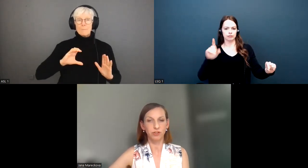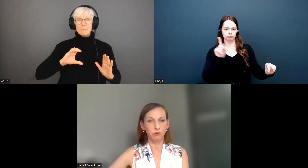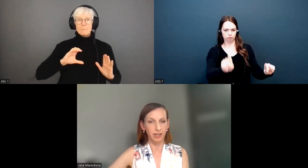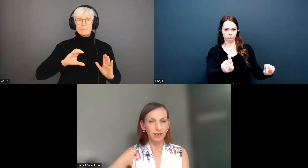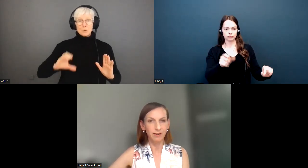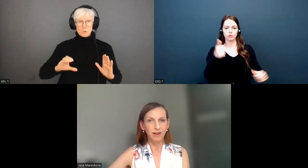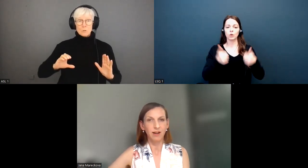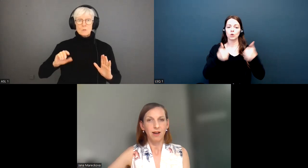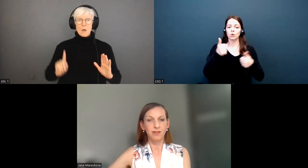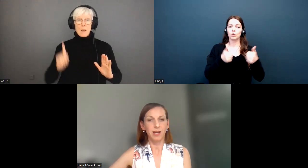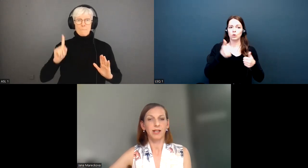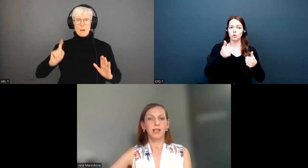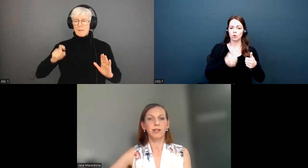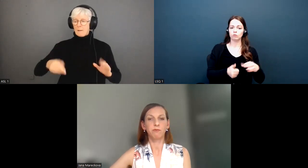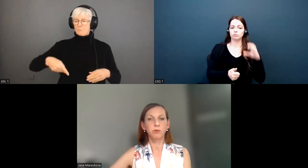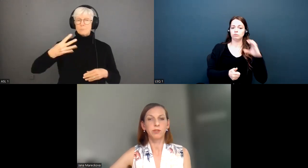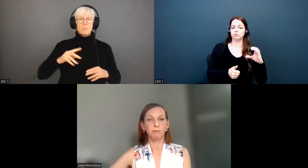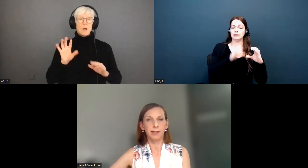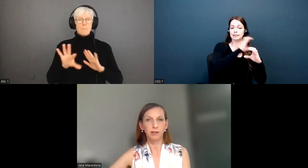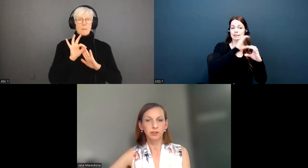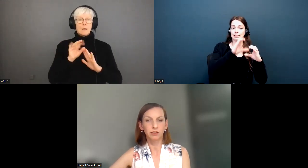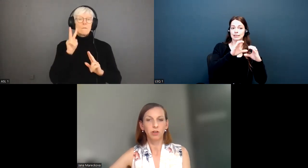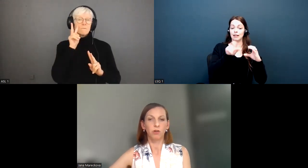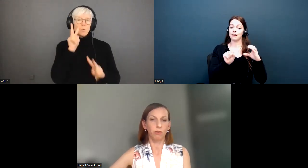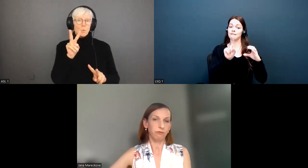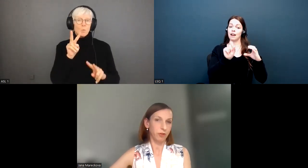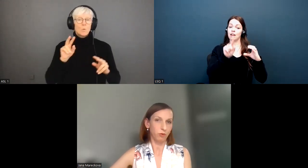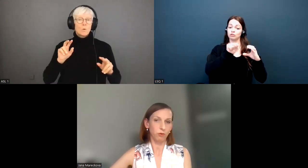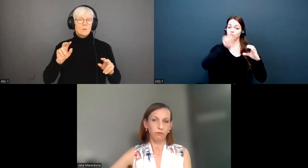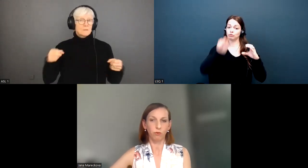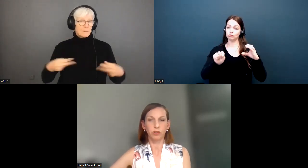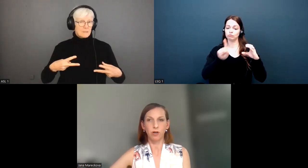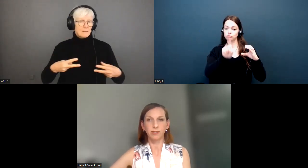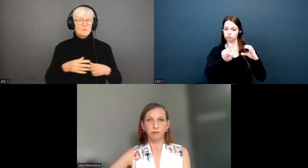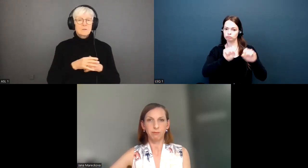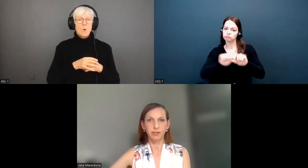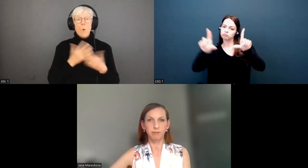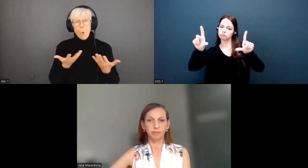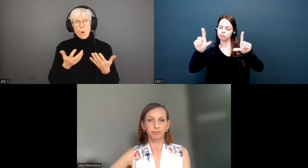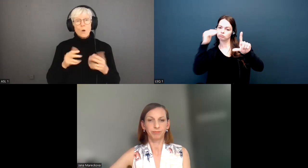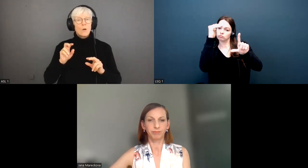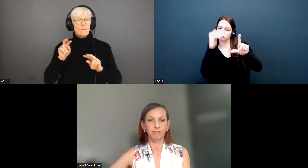screen and then click view subtitles or view full transcript.